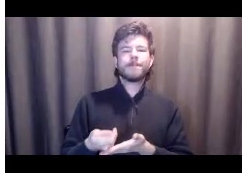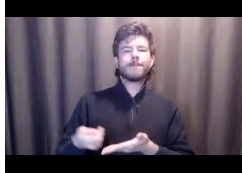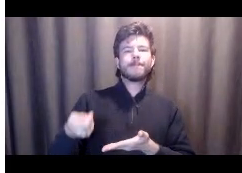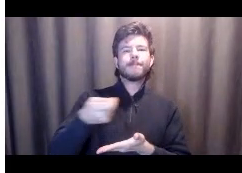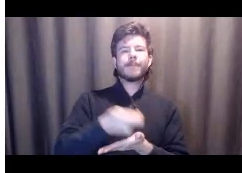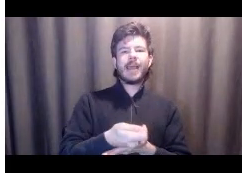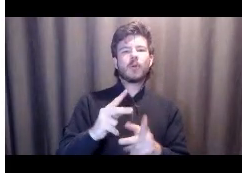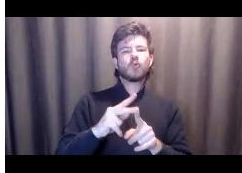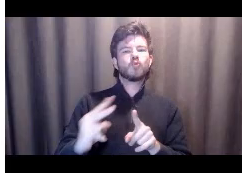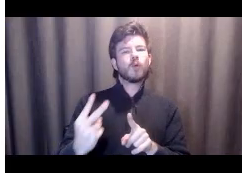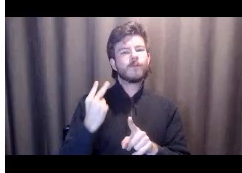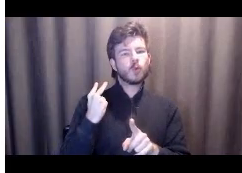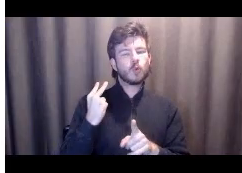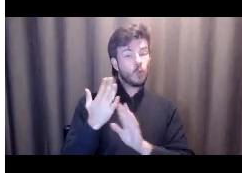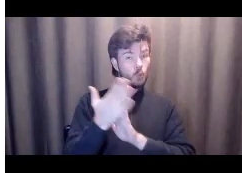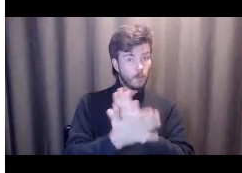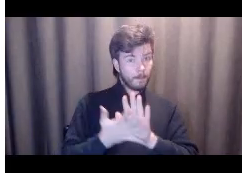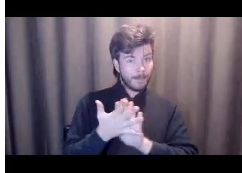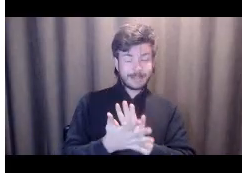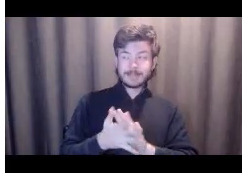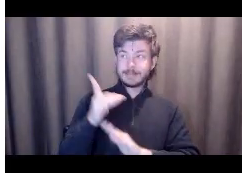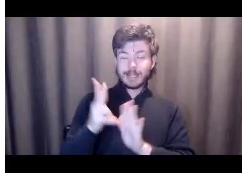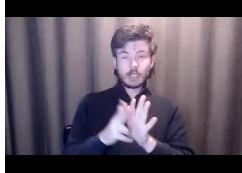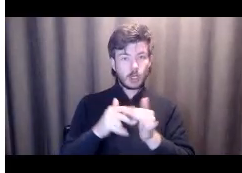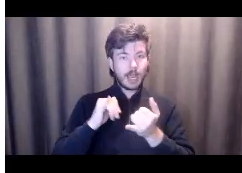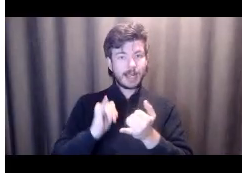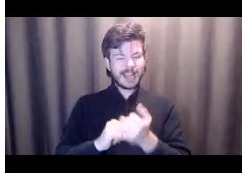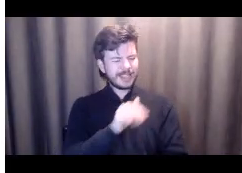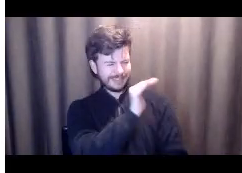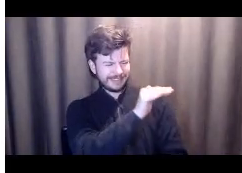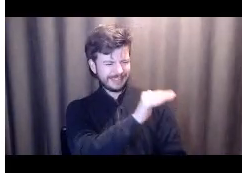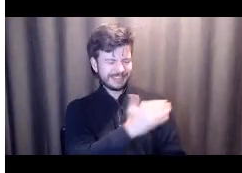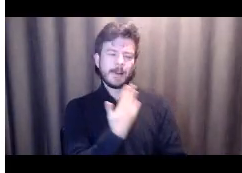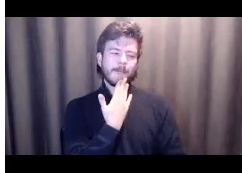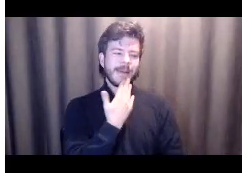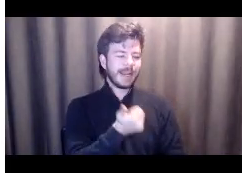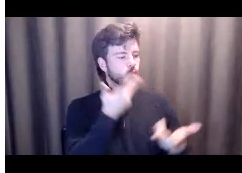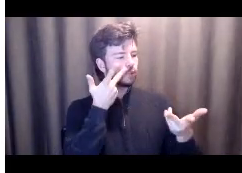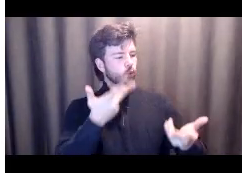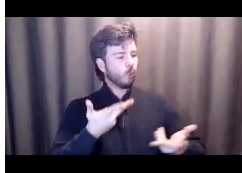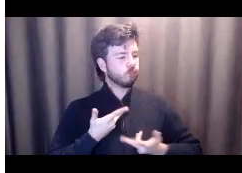invoices, receipts or other evidence to show the NDIA